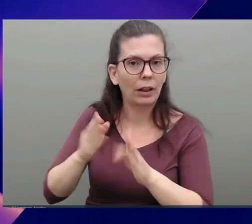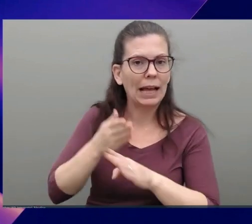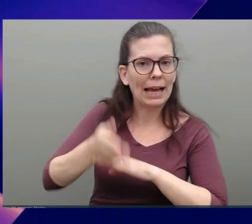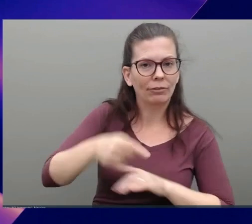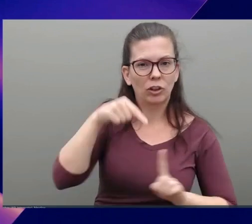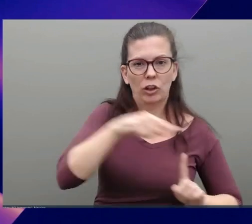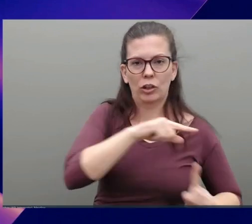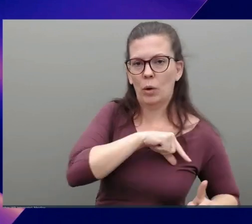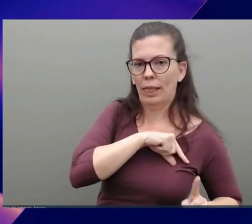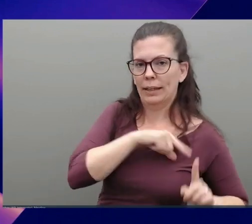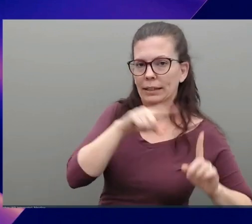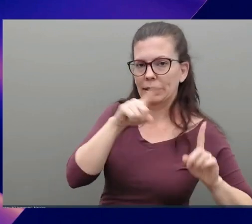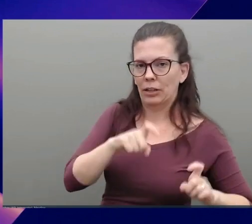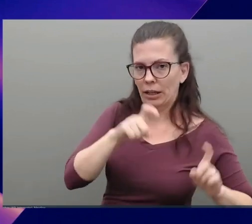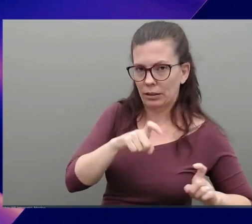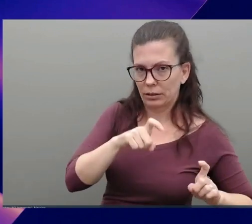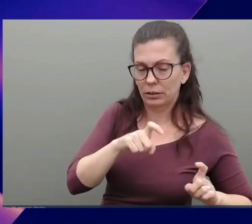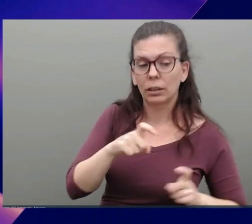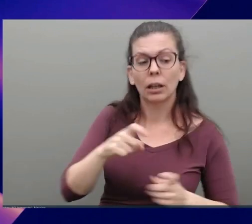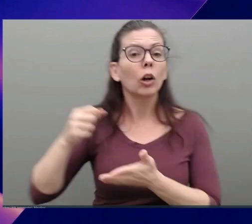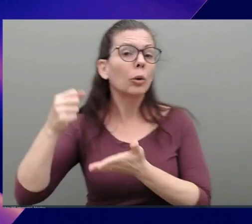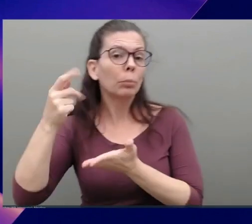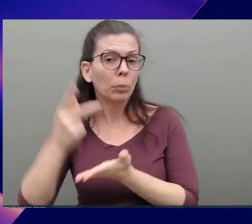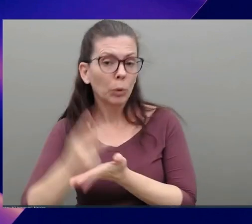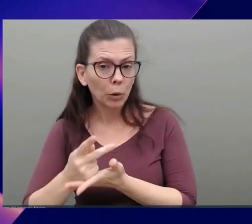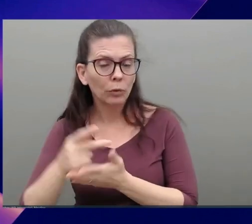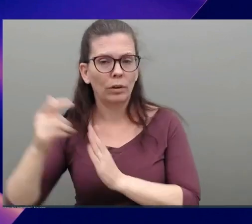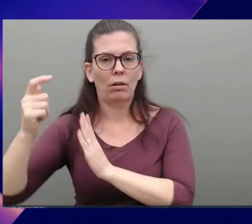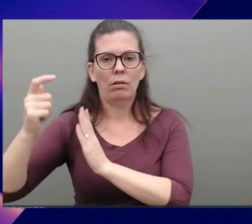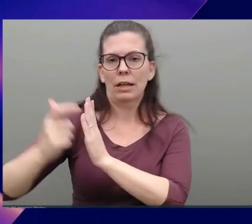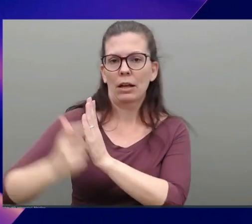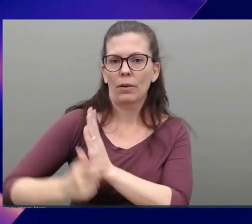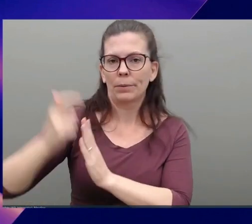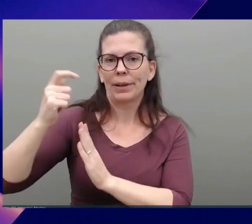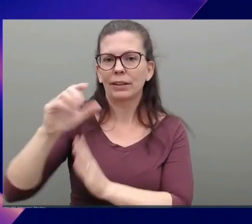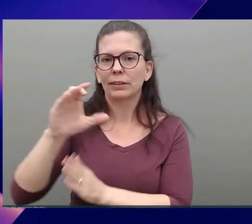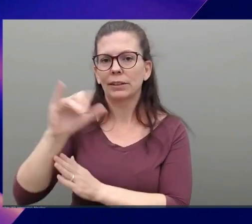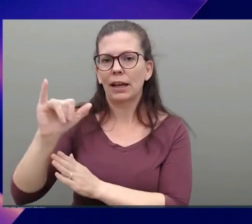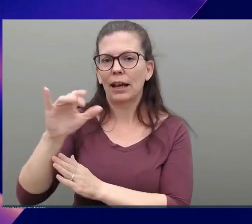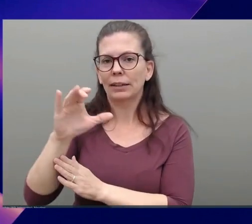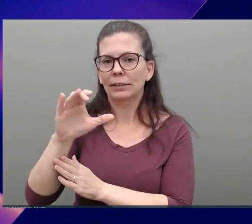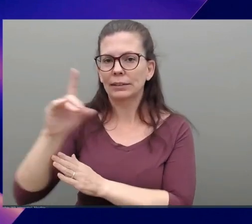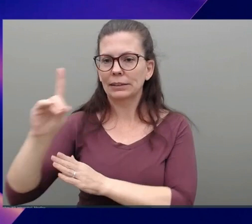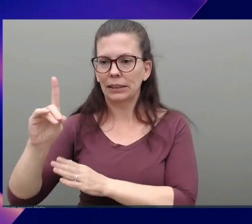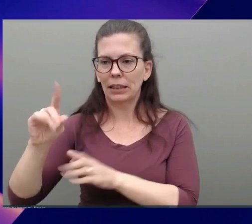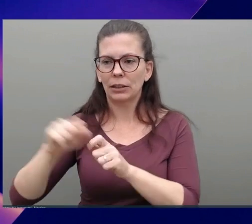And once the model gets approved, it automates the CI/CD deployment pipeline. Oh, wow. - Okay. Yeah.